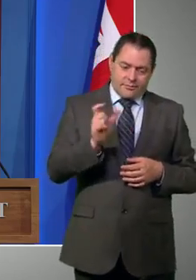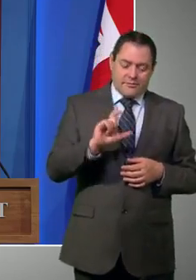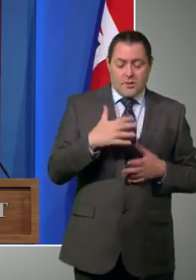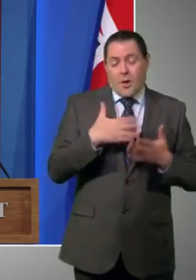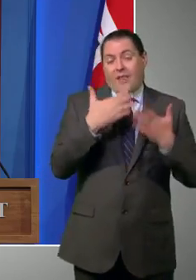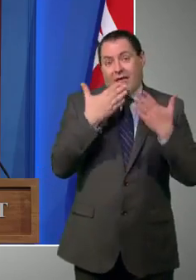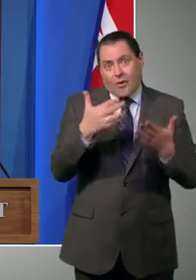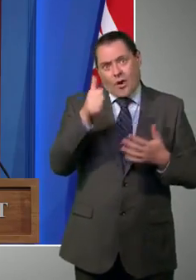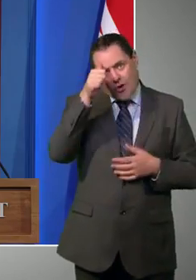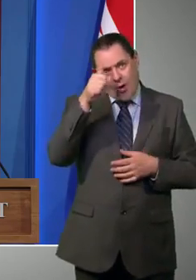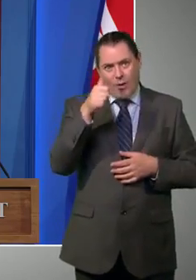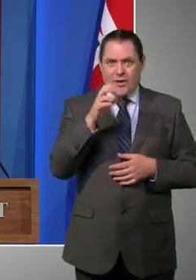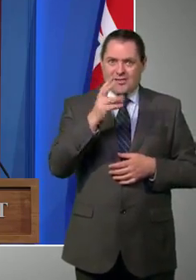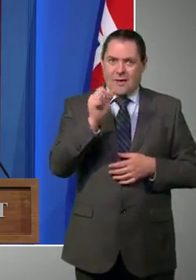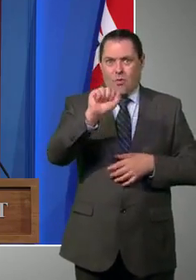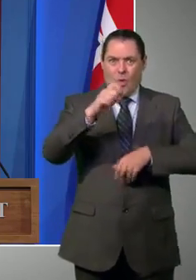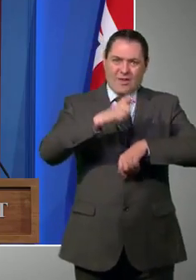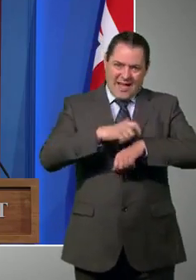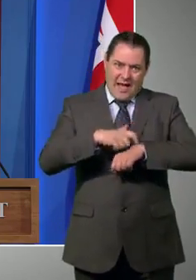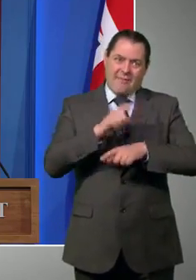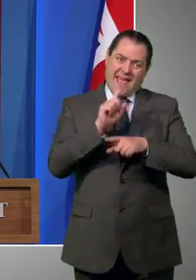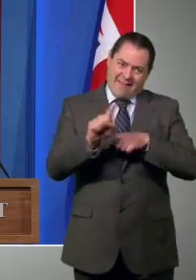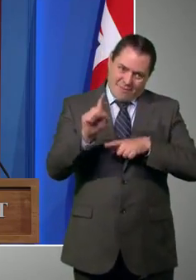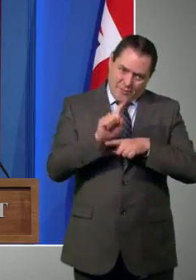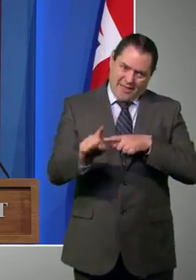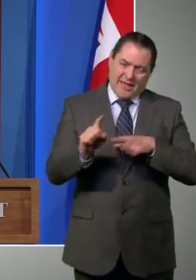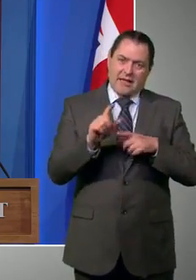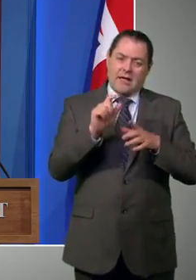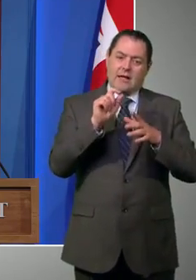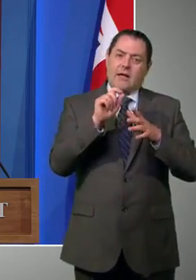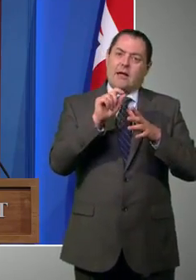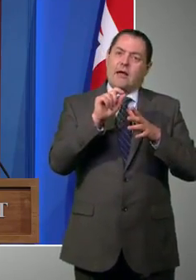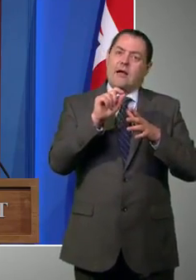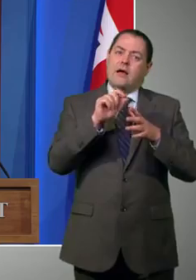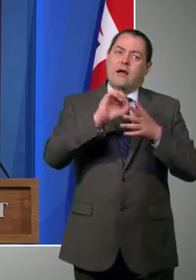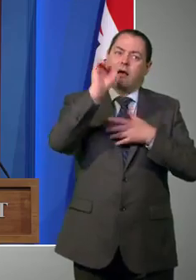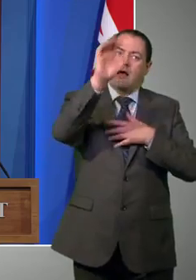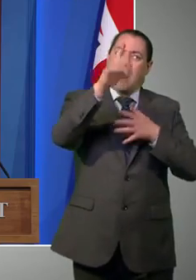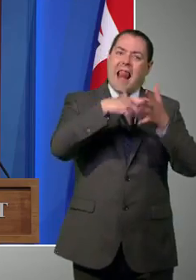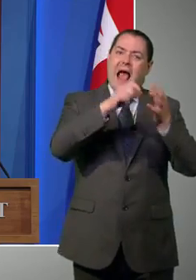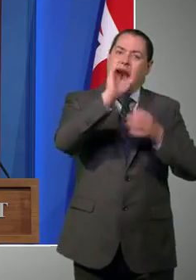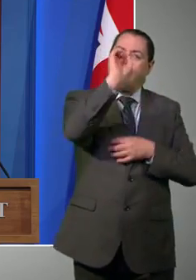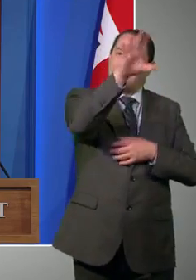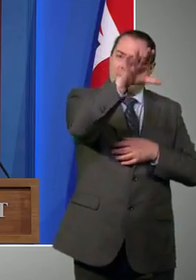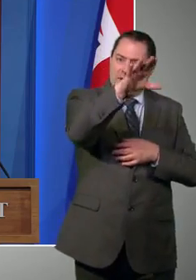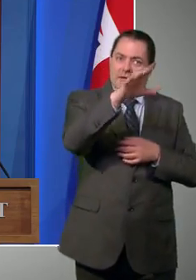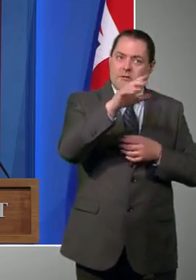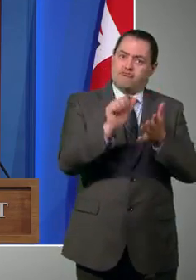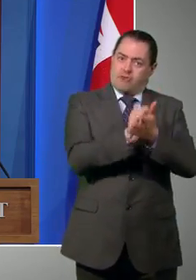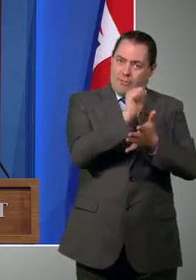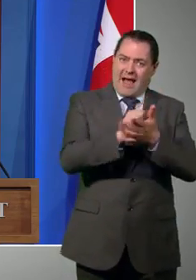them because every week they do a PCR test and they do two lateral flow device tests and